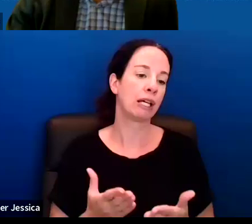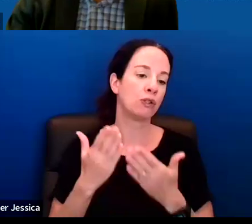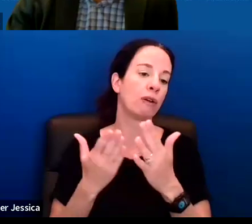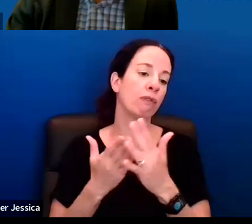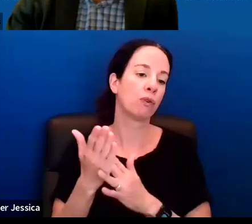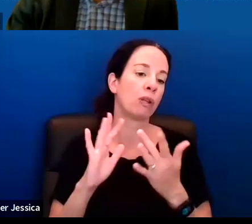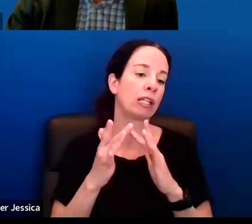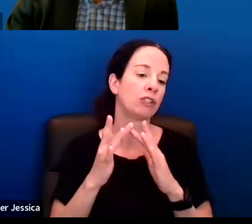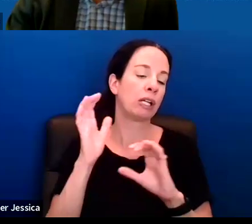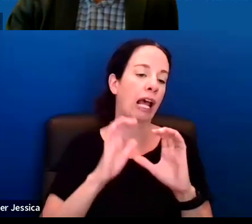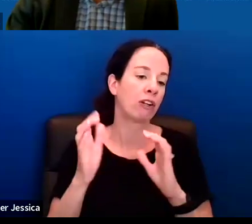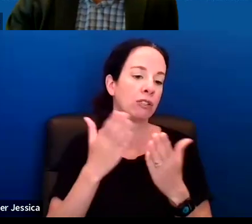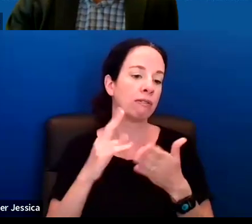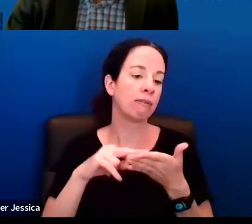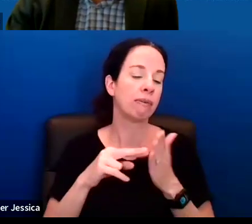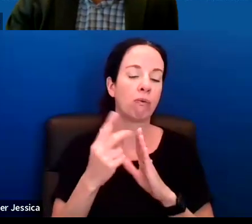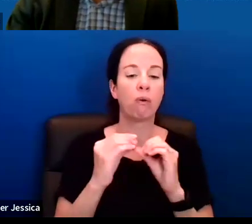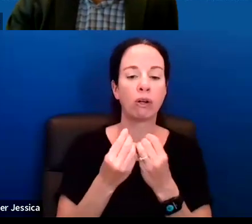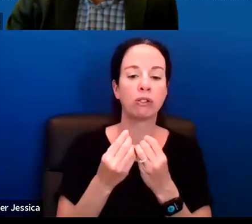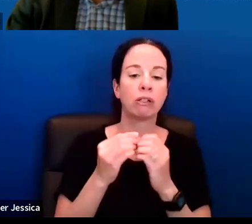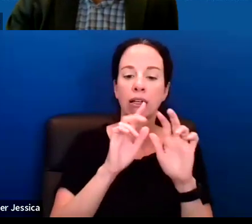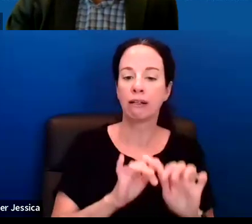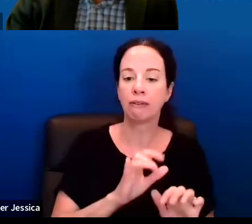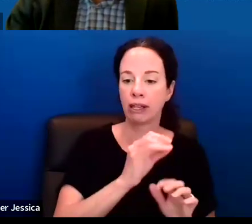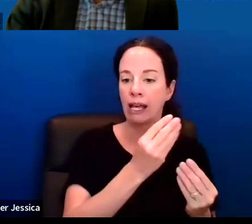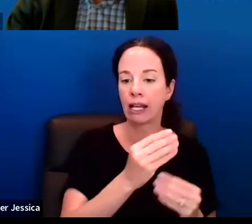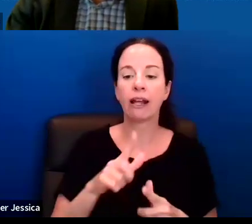services. So one organization inputs that data, another organization does too, and then the